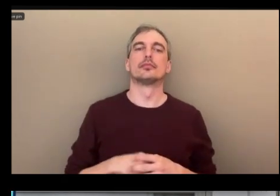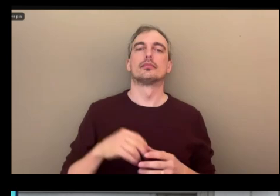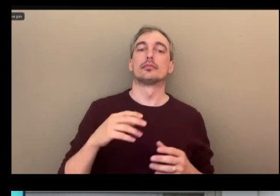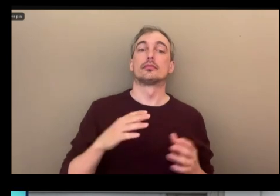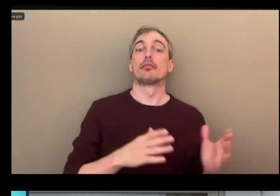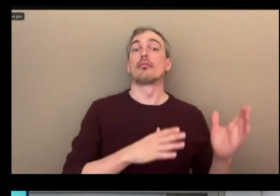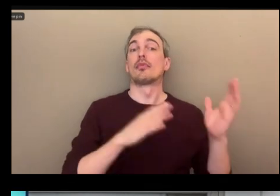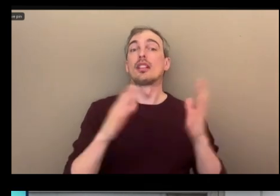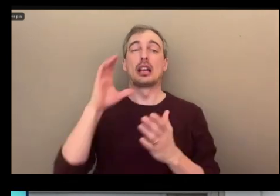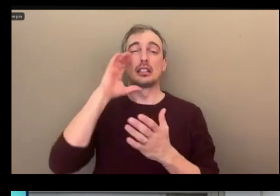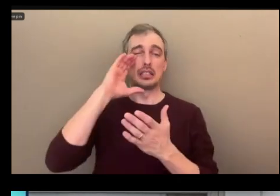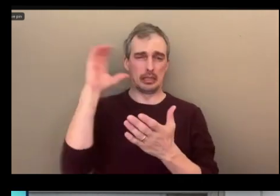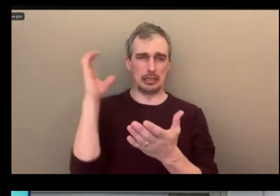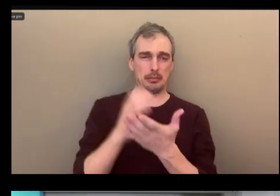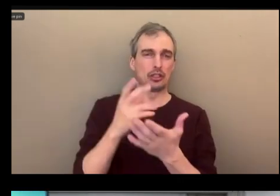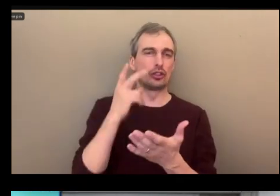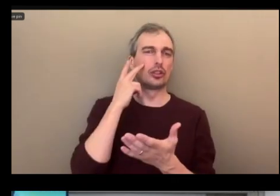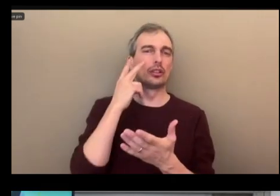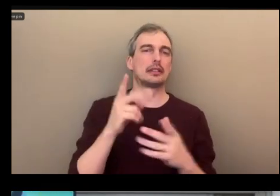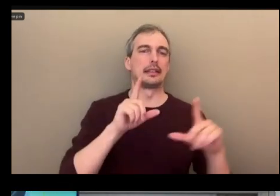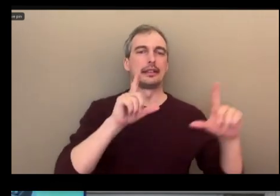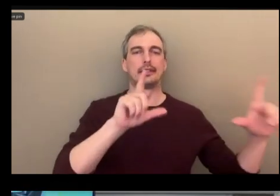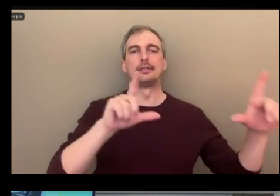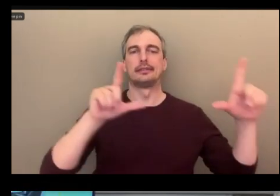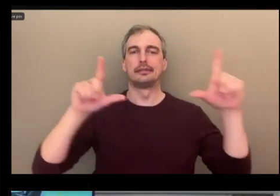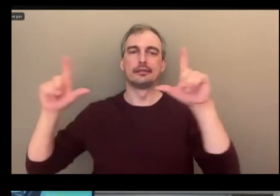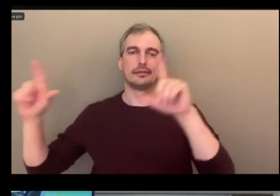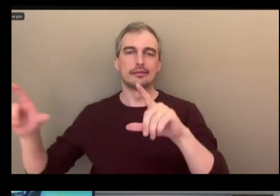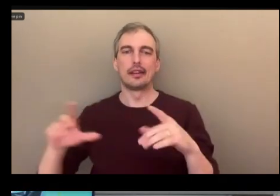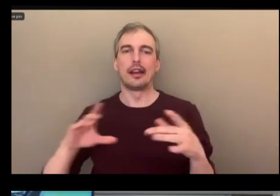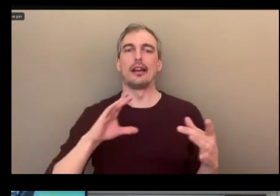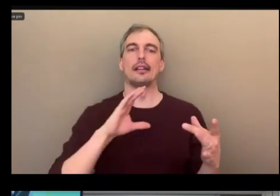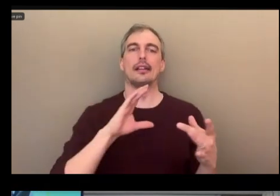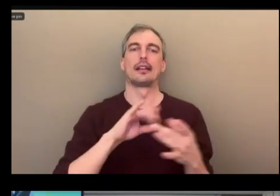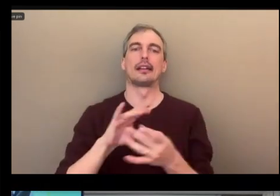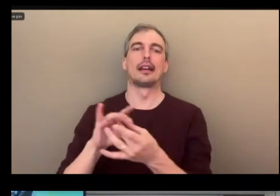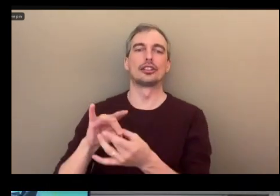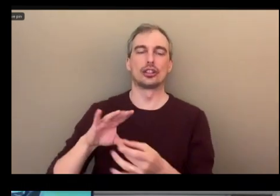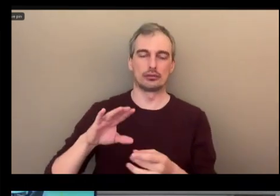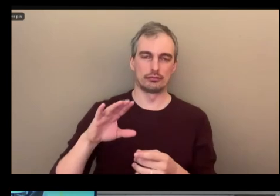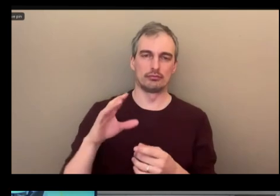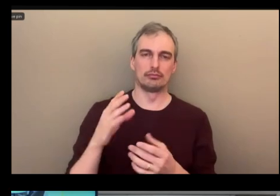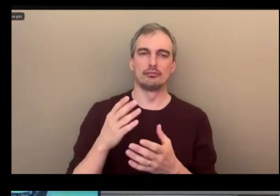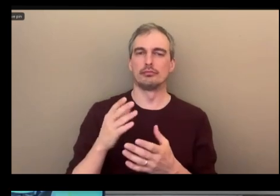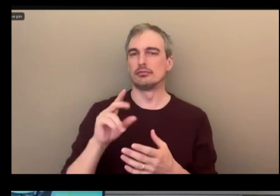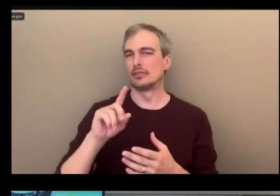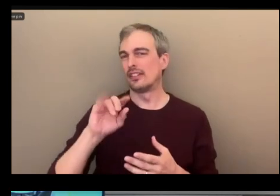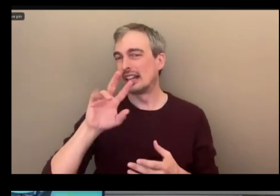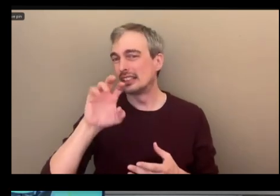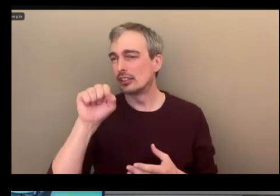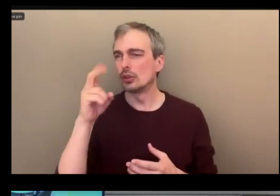You can see there's an Echo there, routers, wireless keyboards, these